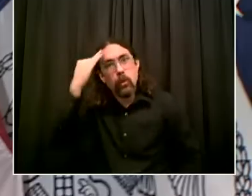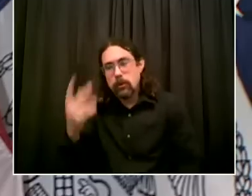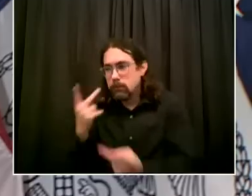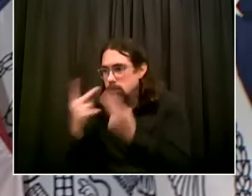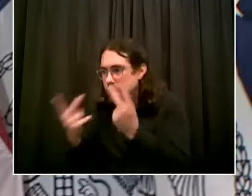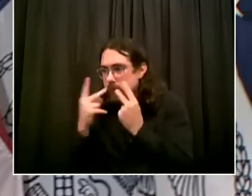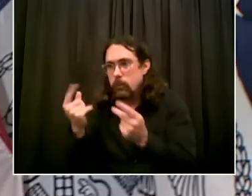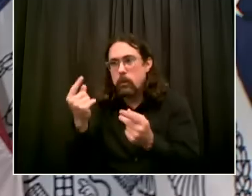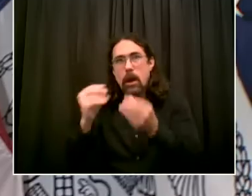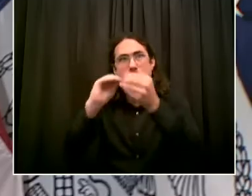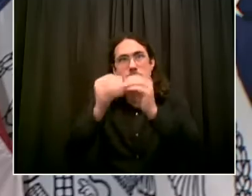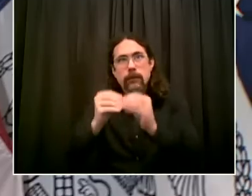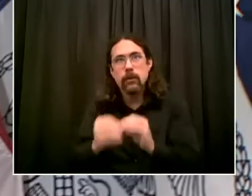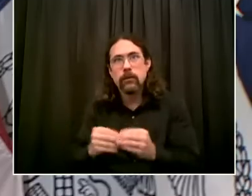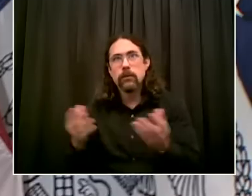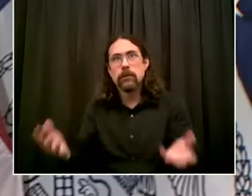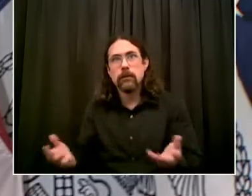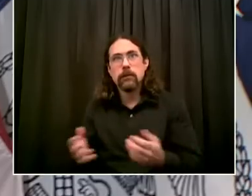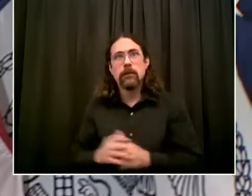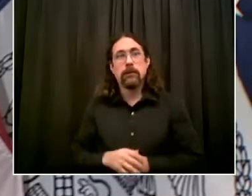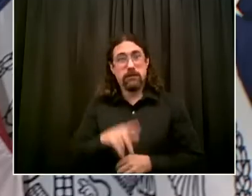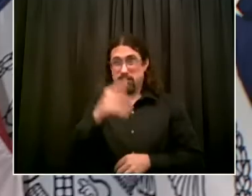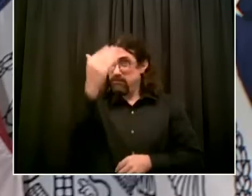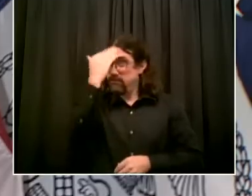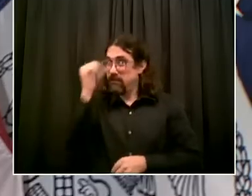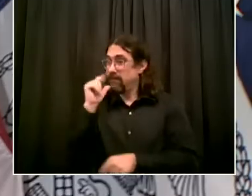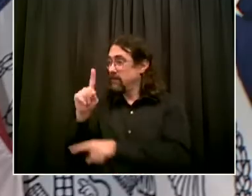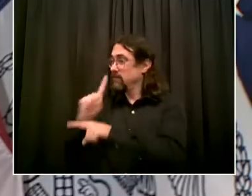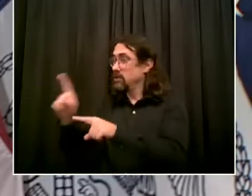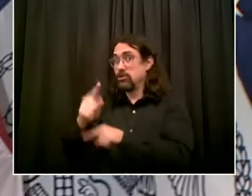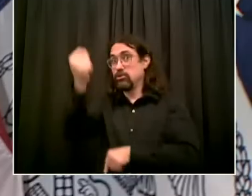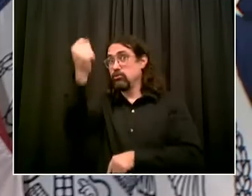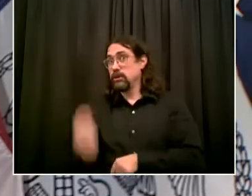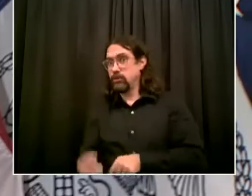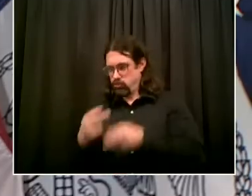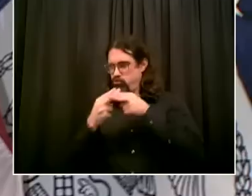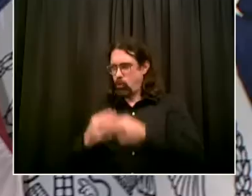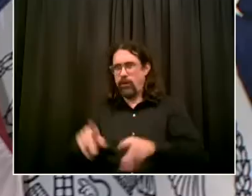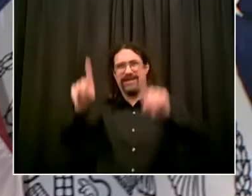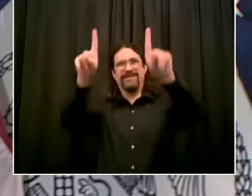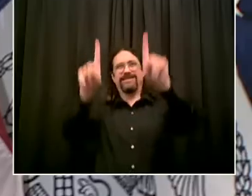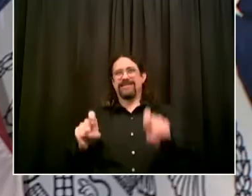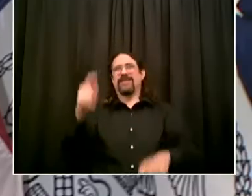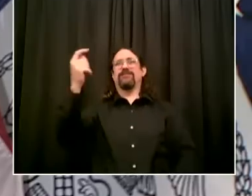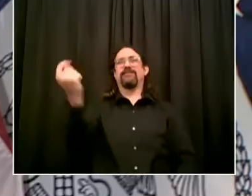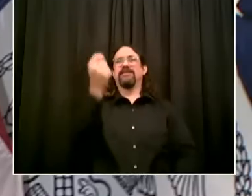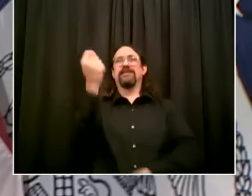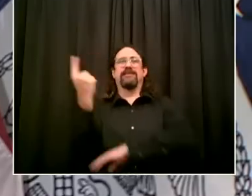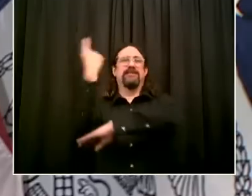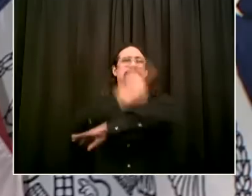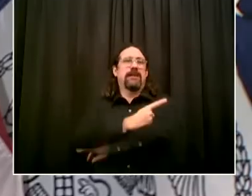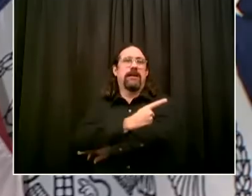SUPPORT TO SEE EXACTLY WHAT IS HAPPENING IN THE CITY. MAKAKITE A POINT TODAY TO GET TESTED.